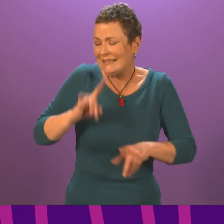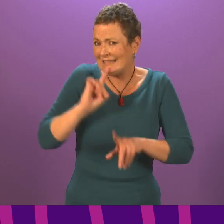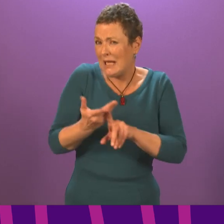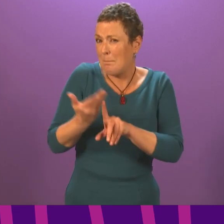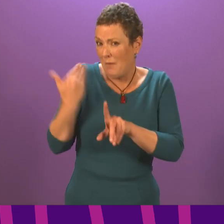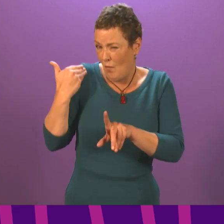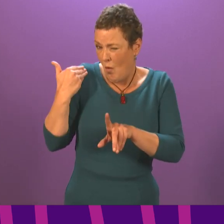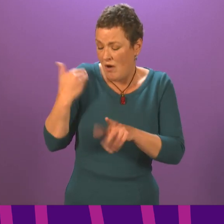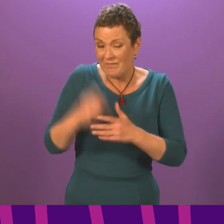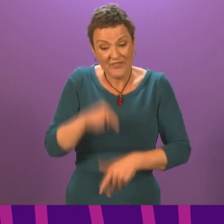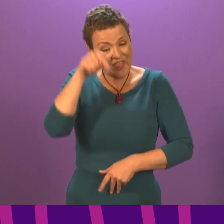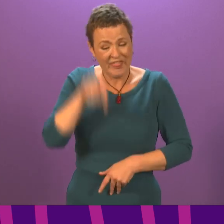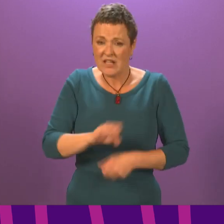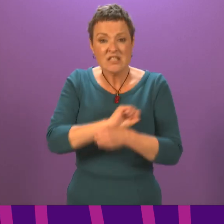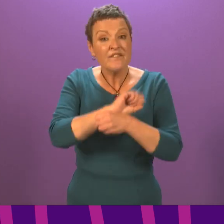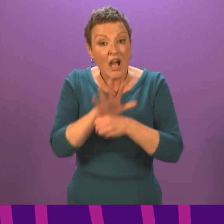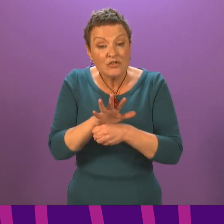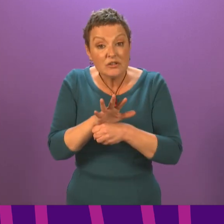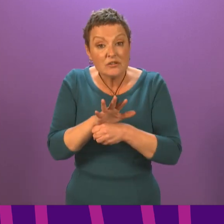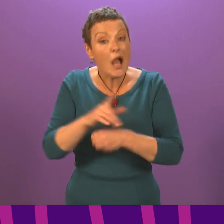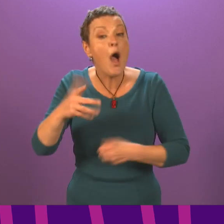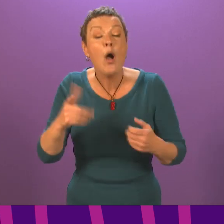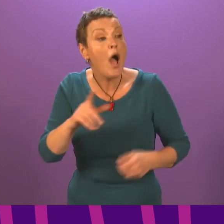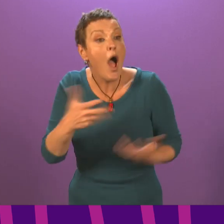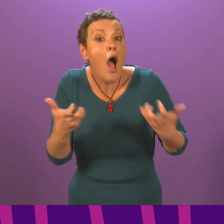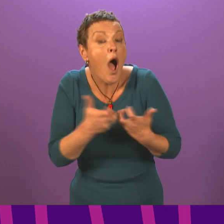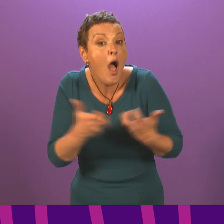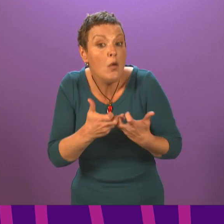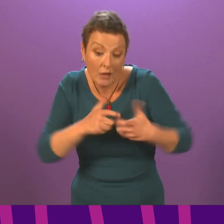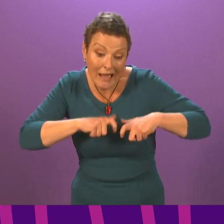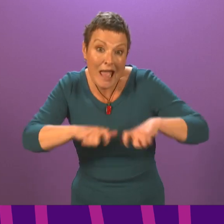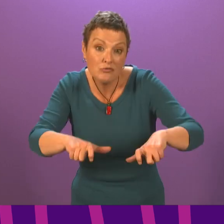to Willie Rennie. The virus spreads by people coming together and interacting in the ways